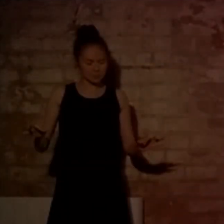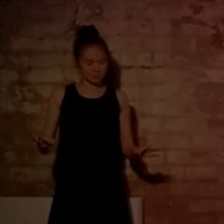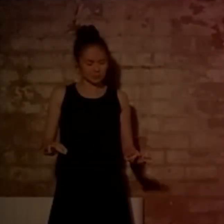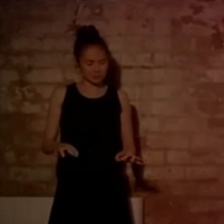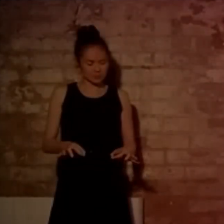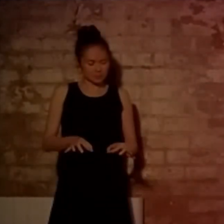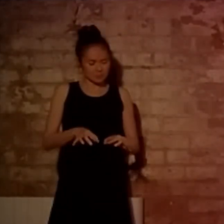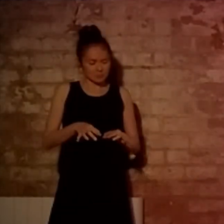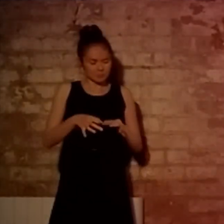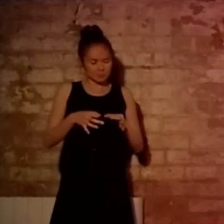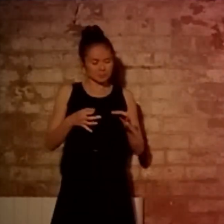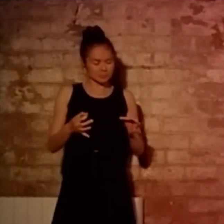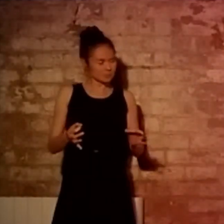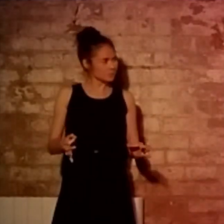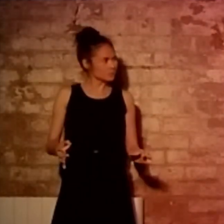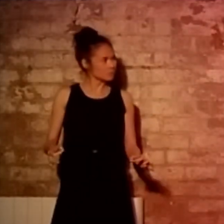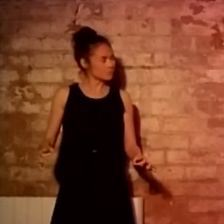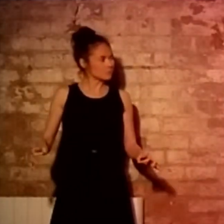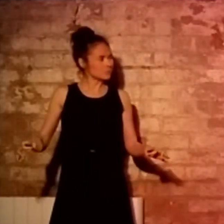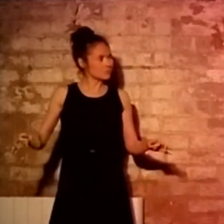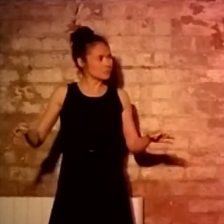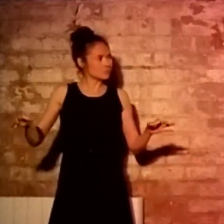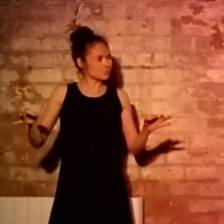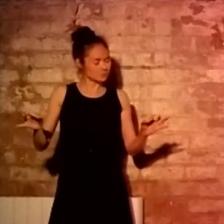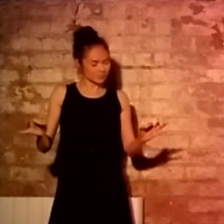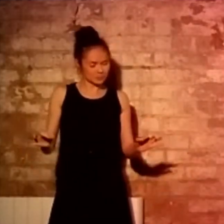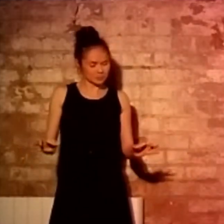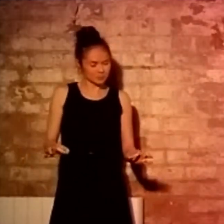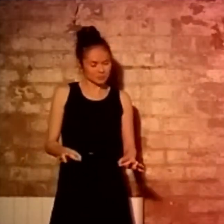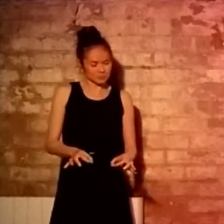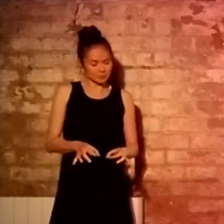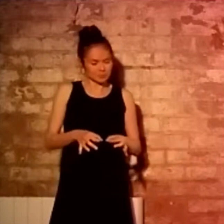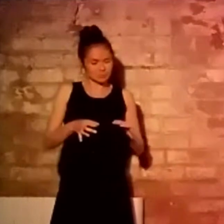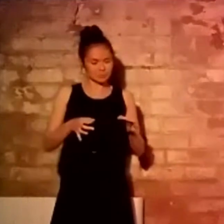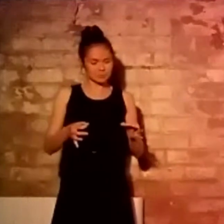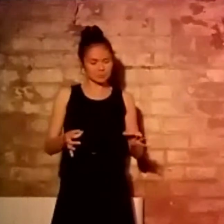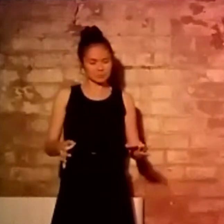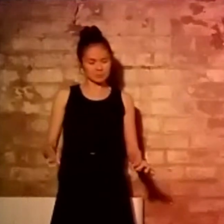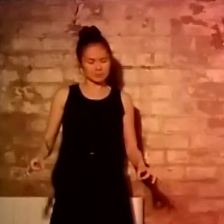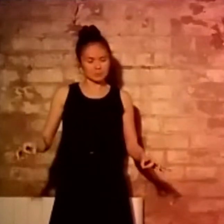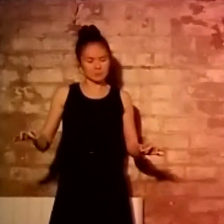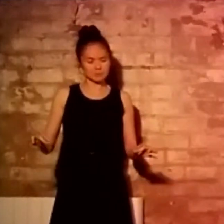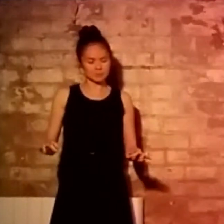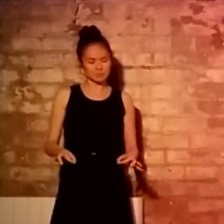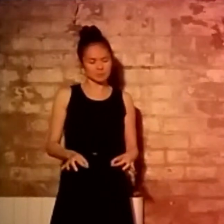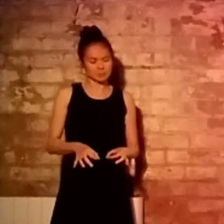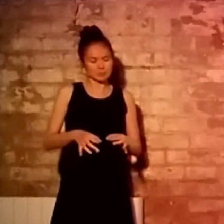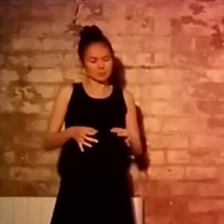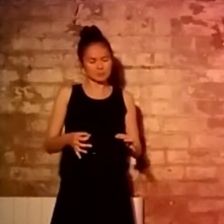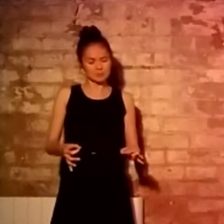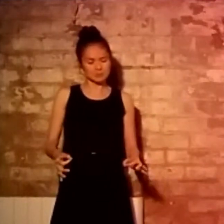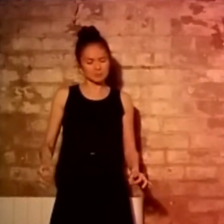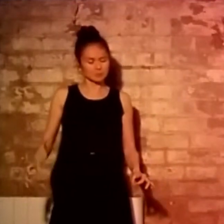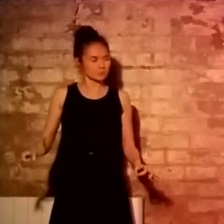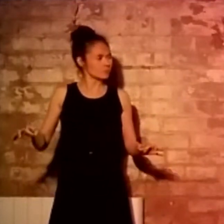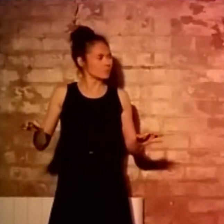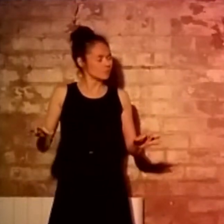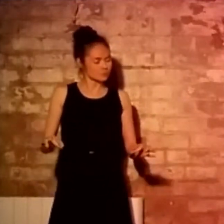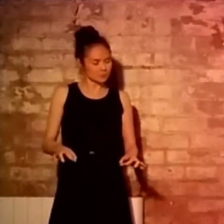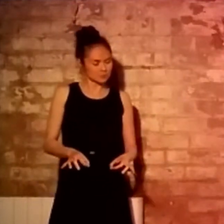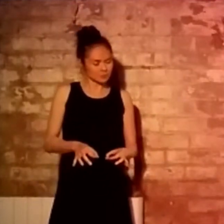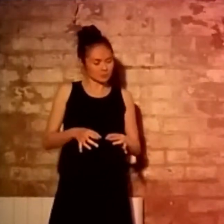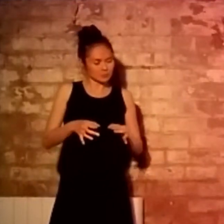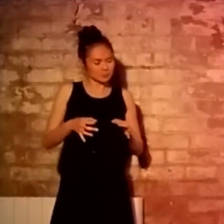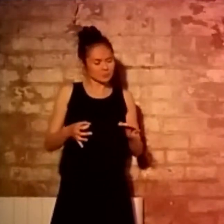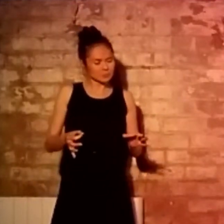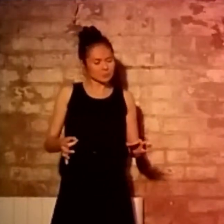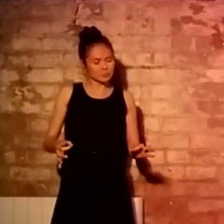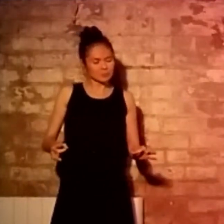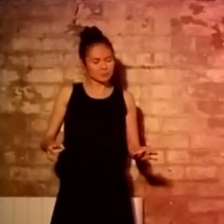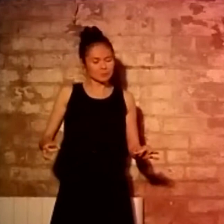MUSIC